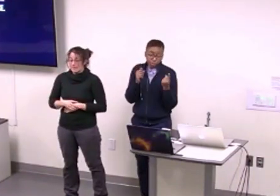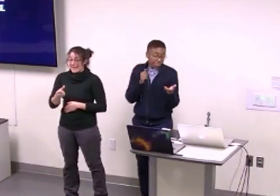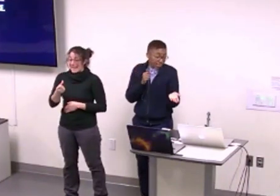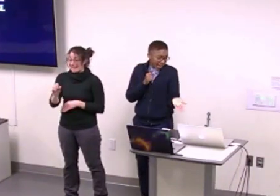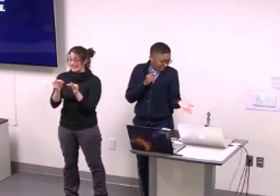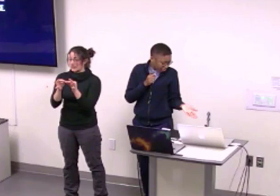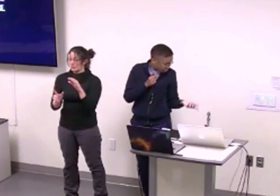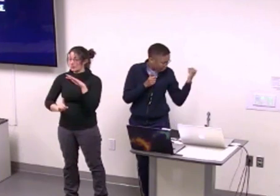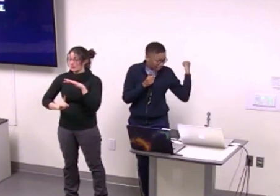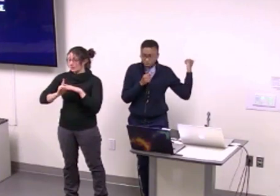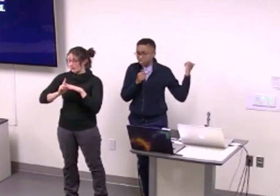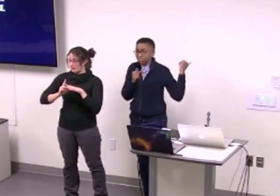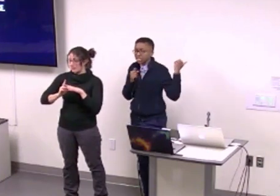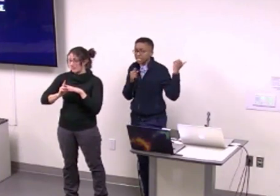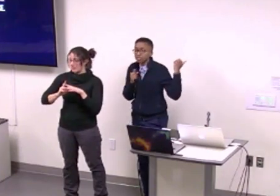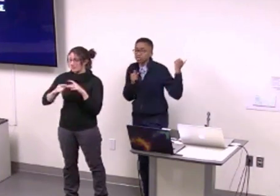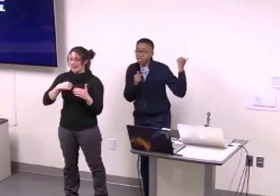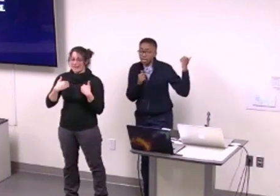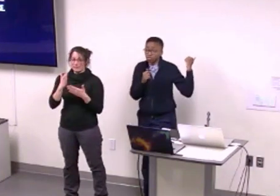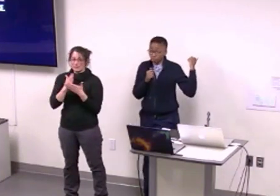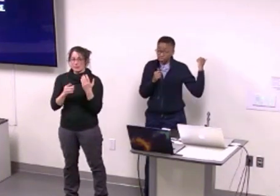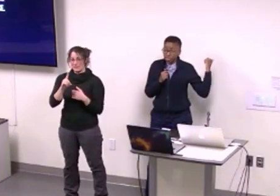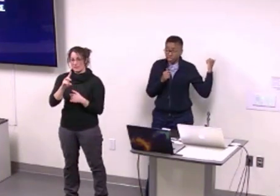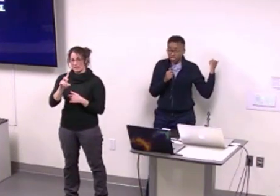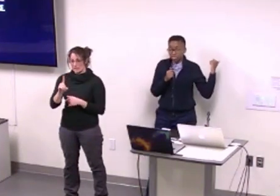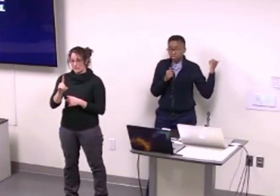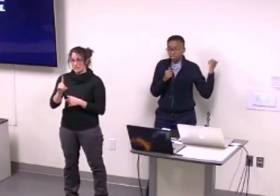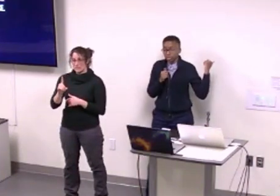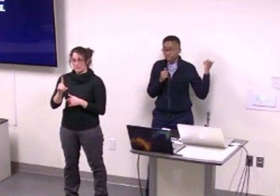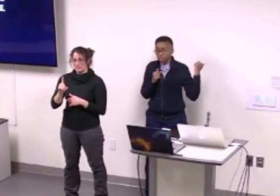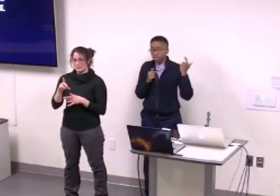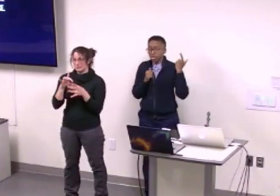I have some actual DVDs with me of one of the cases I'm working on.